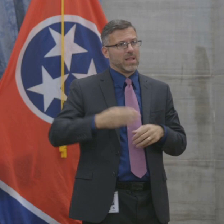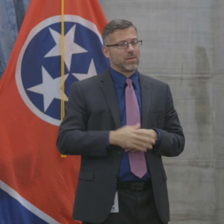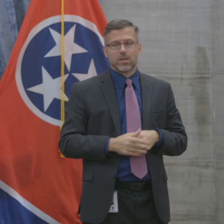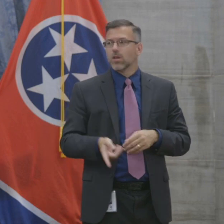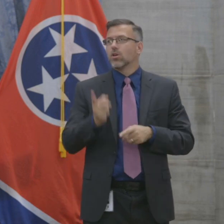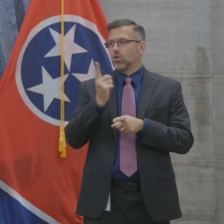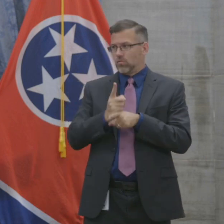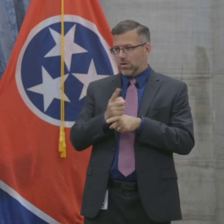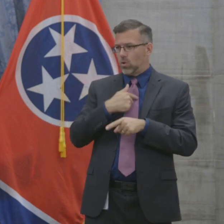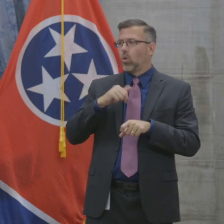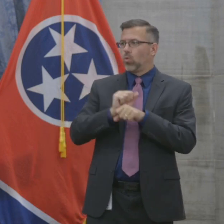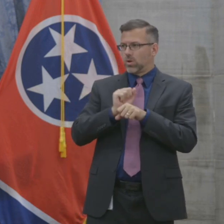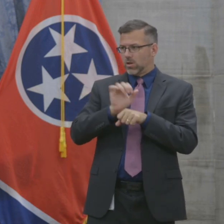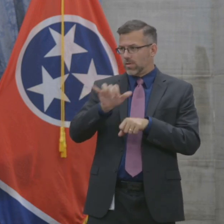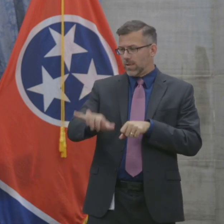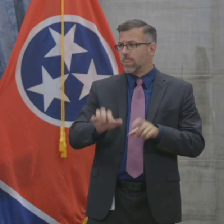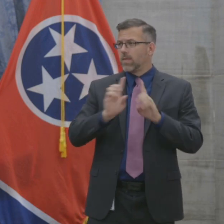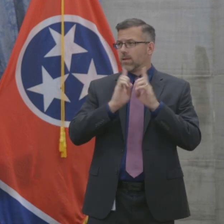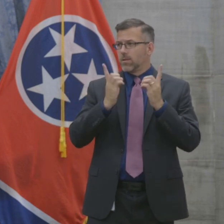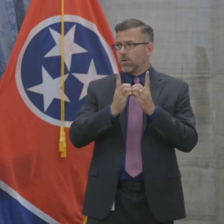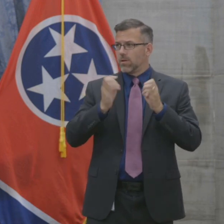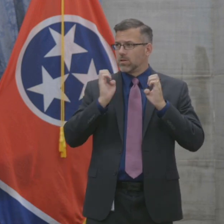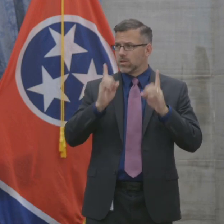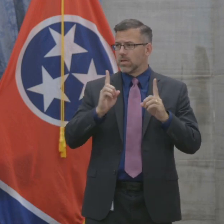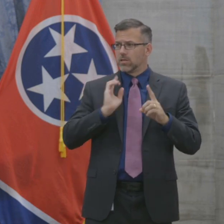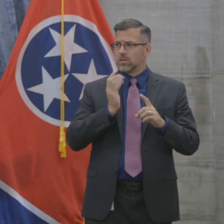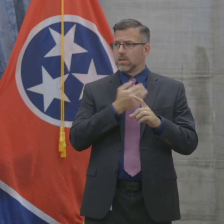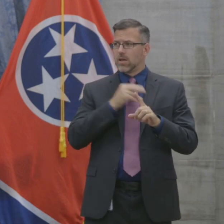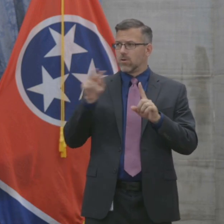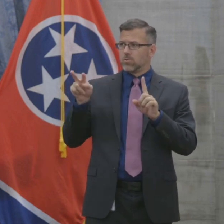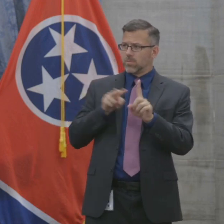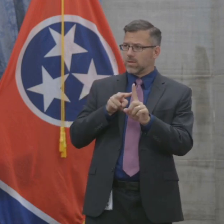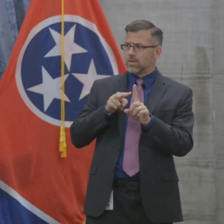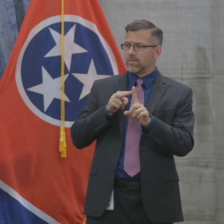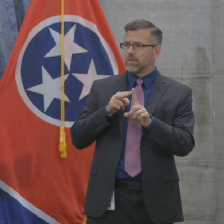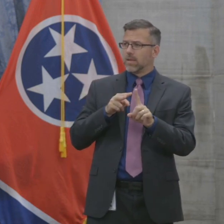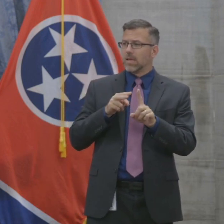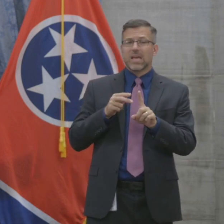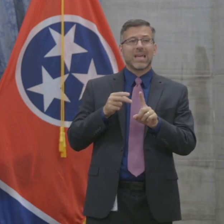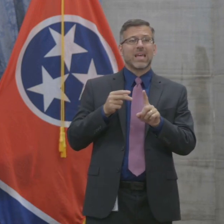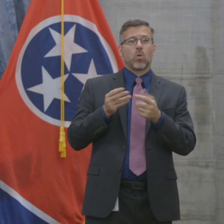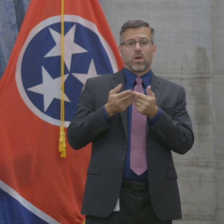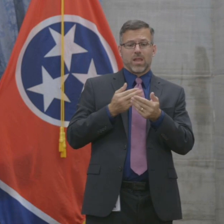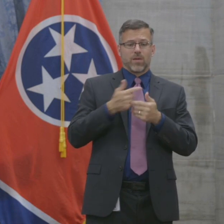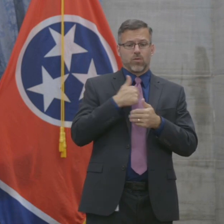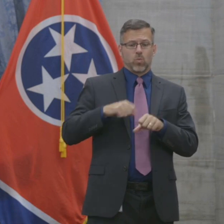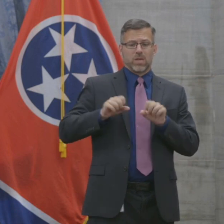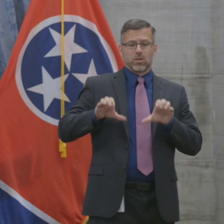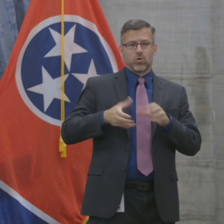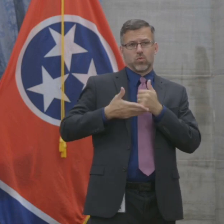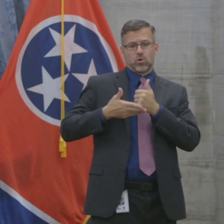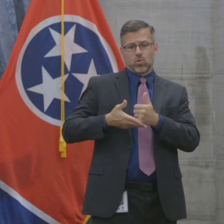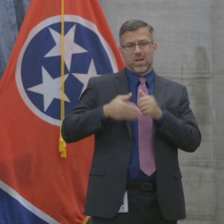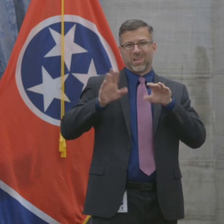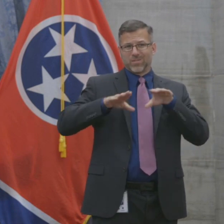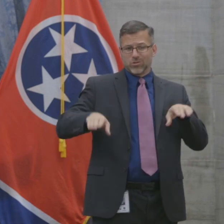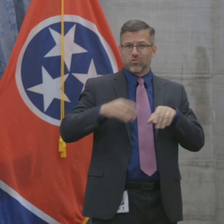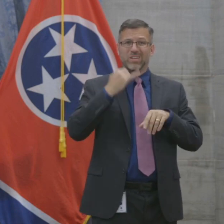districts that are finalizing enrollment counts around what that should look like. We have it on tap to talk to